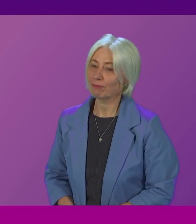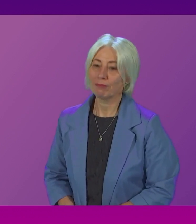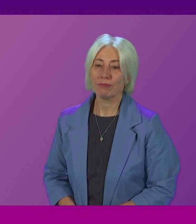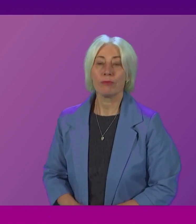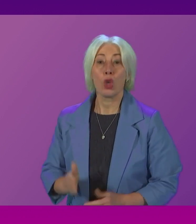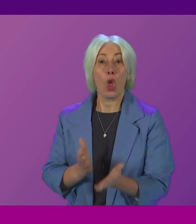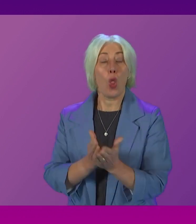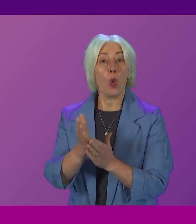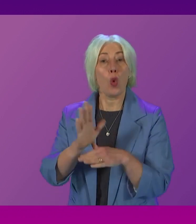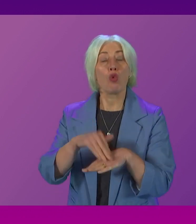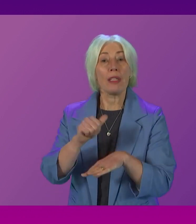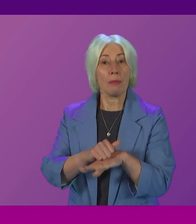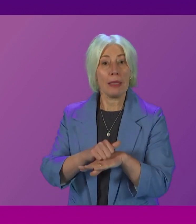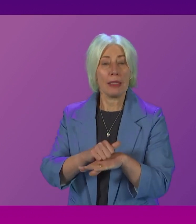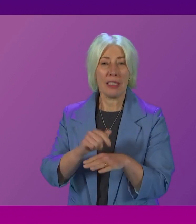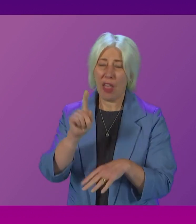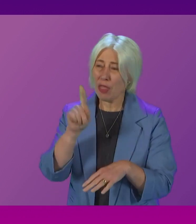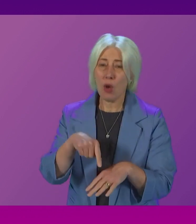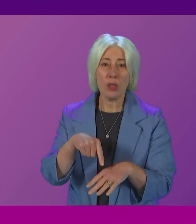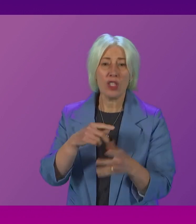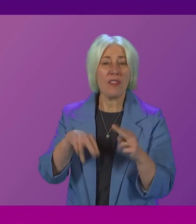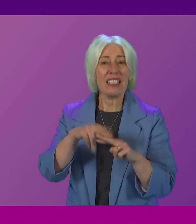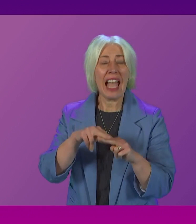Over Christmas, thousands of national health service staff will be working when most of us